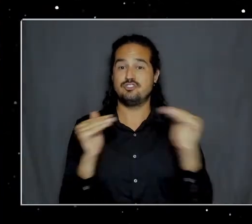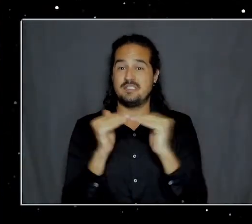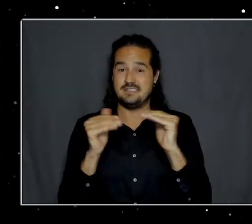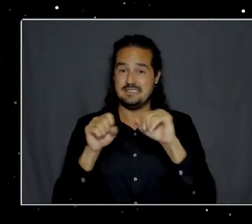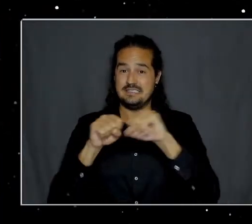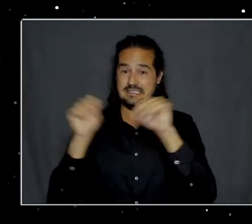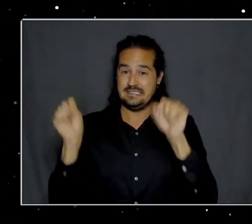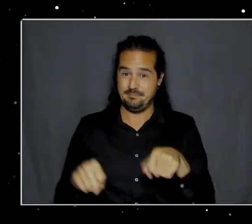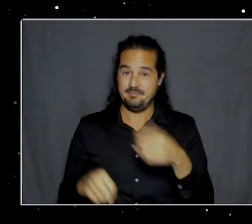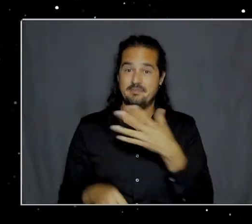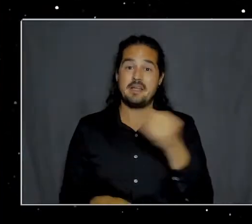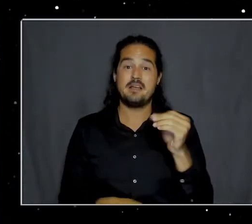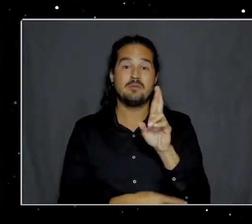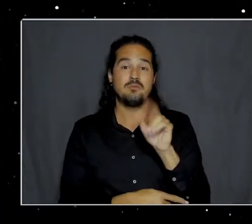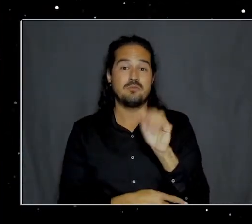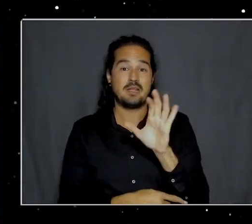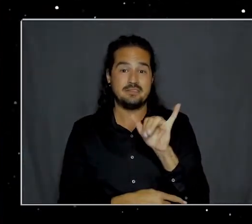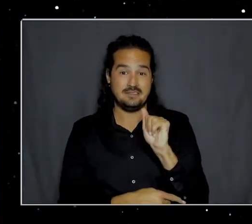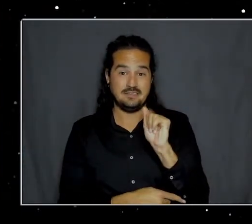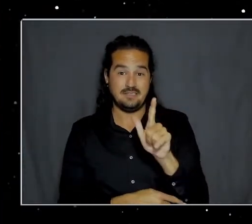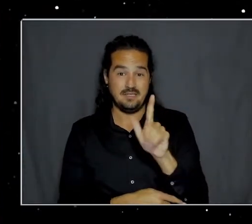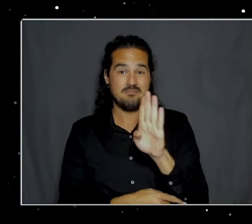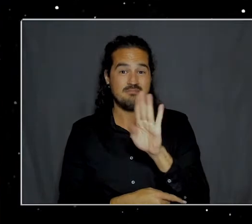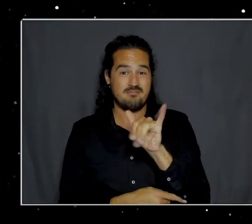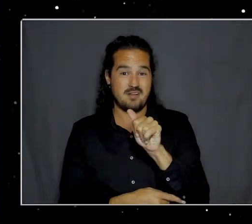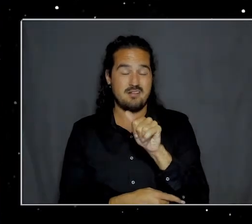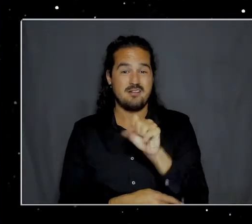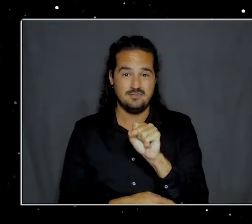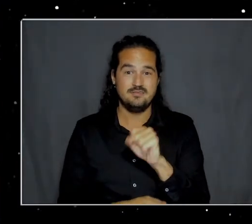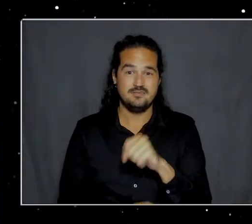JUSTICE SYSTEM AND THE RACIAL BIASES.